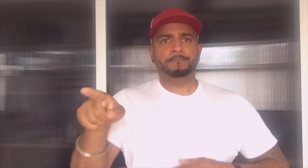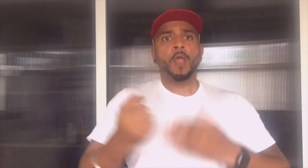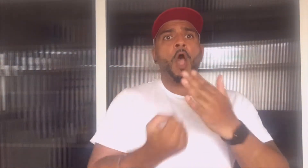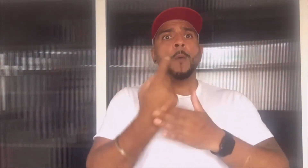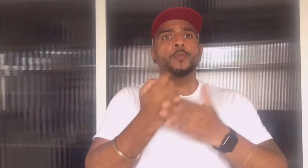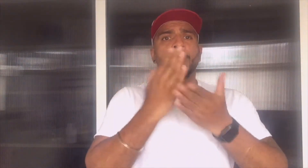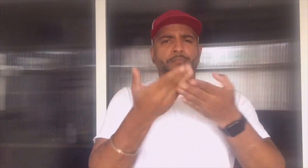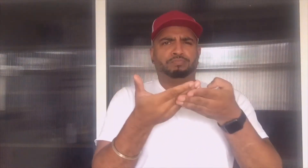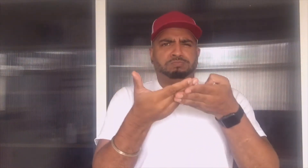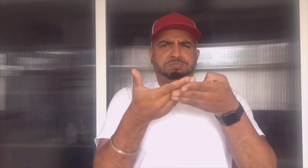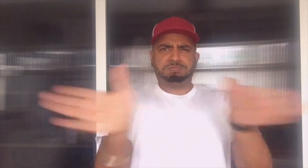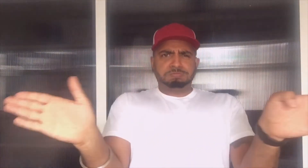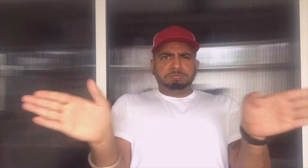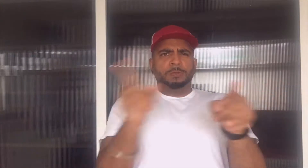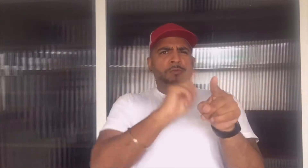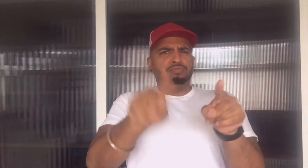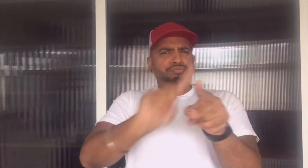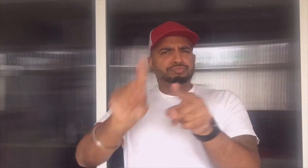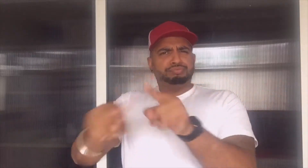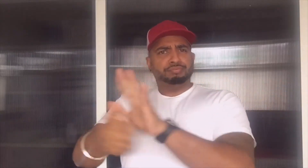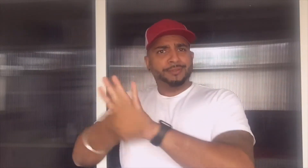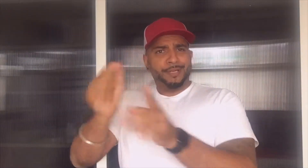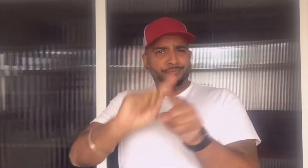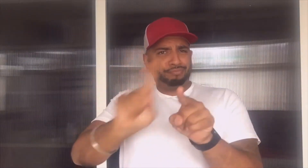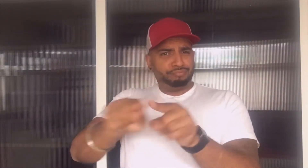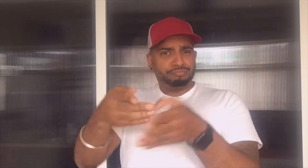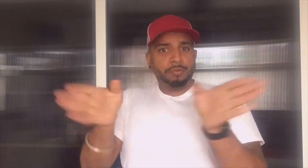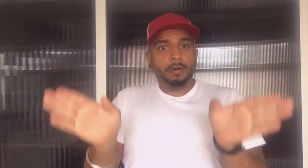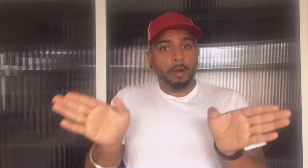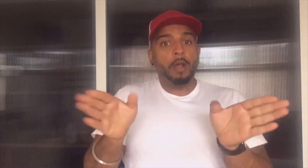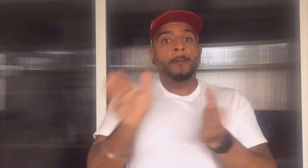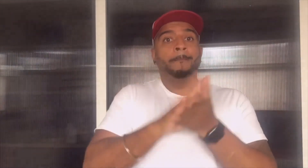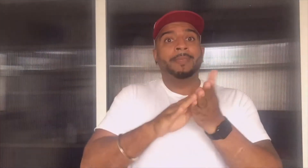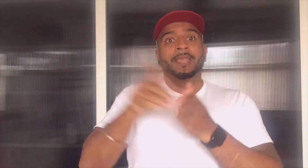These opportunities take many forms,